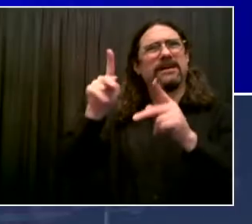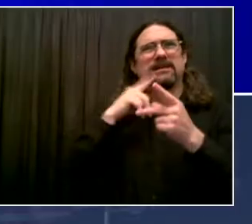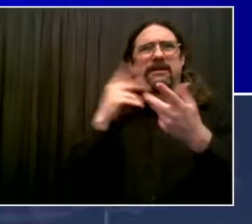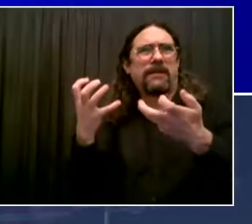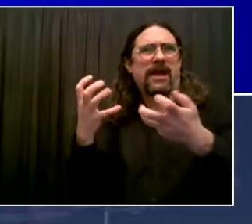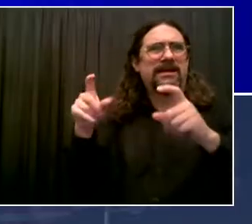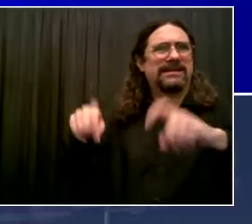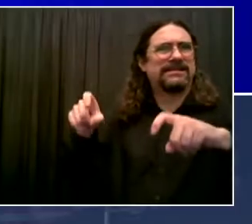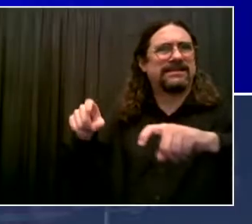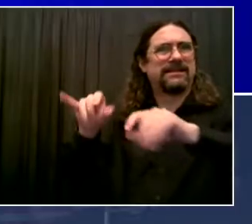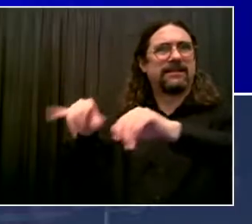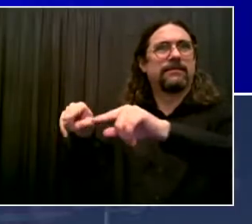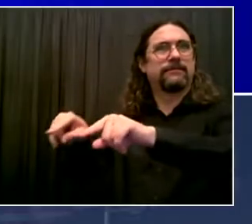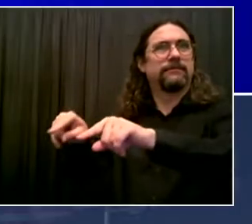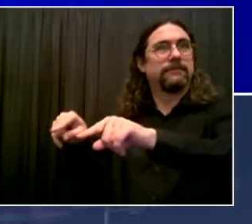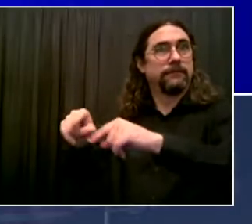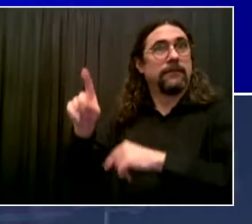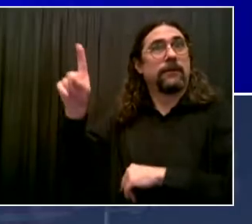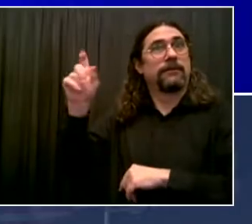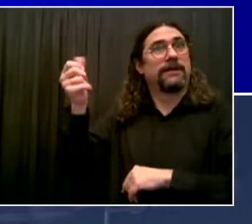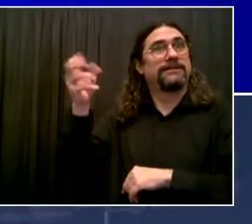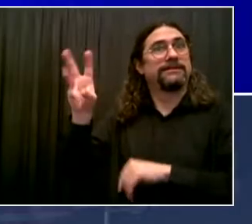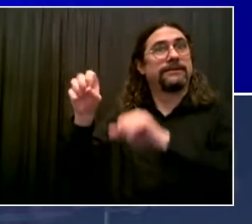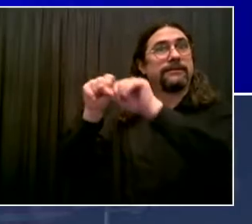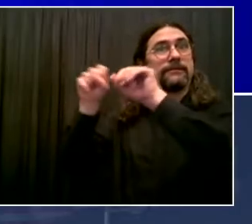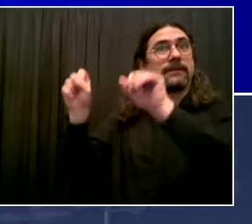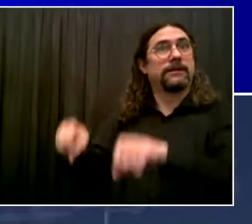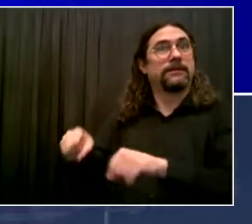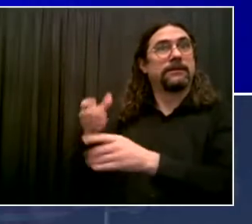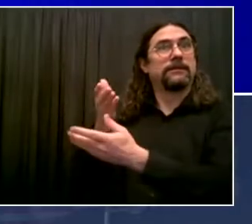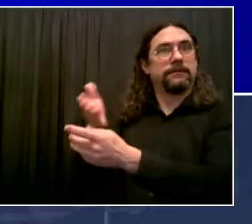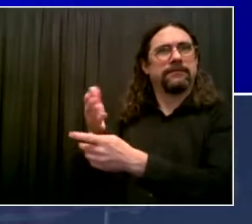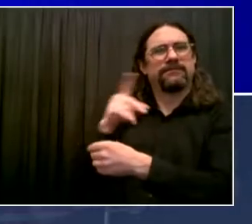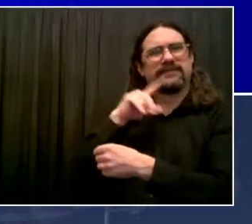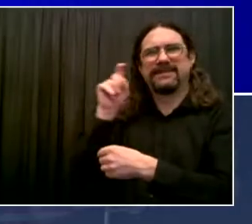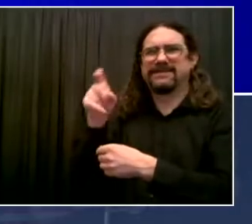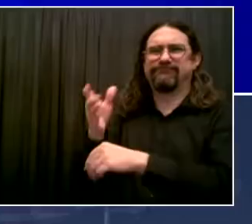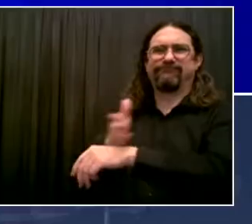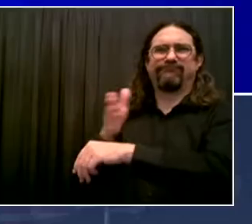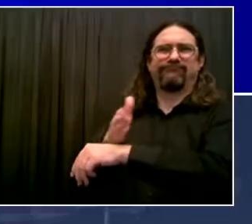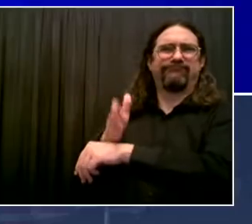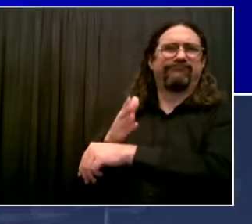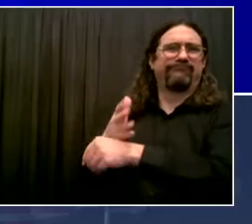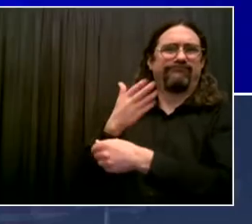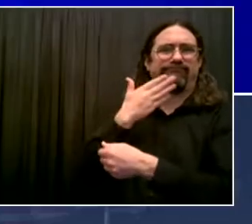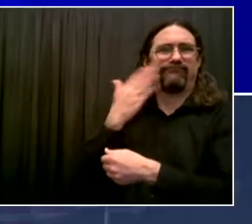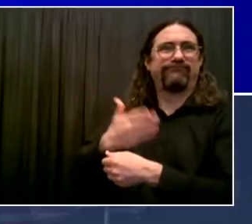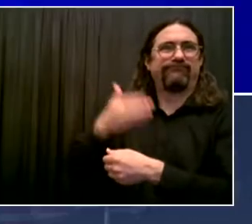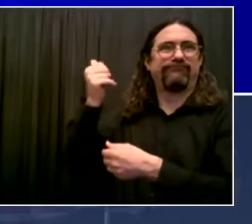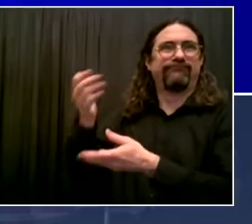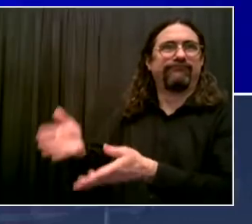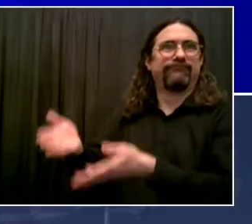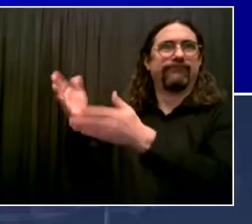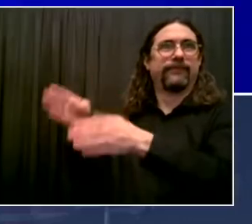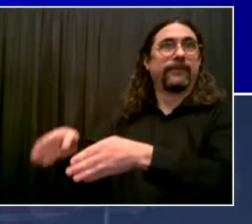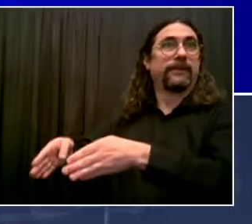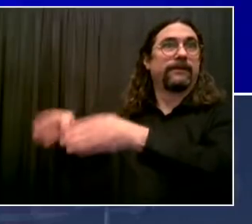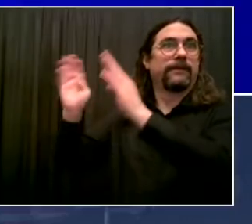WHAT THEY NEED LITERALLY THIS FIGHT HAS BEEN GOING ON FOR DECADES.